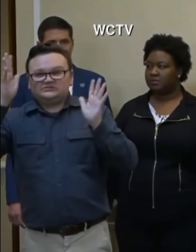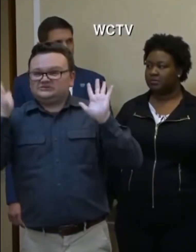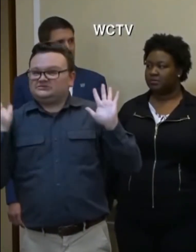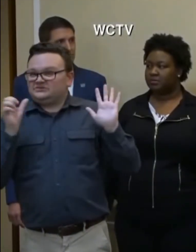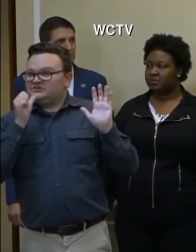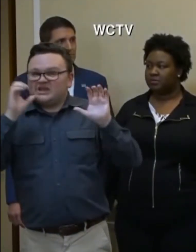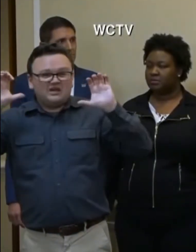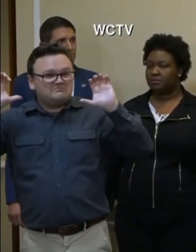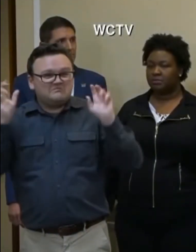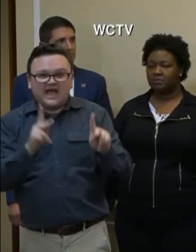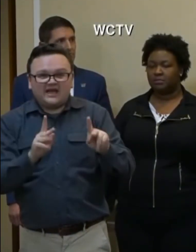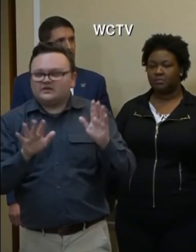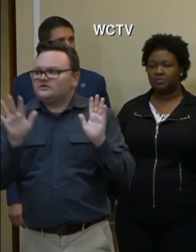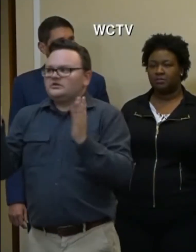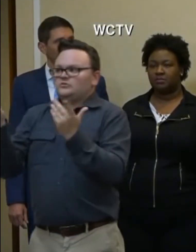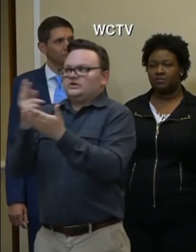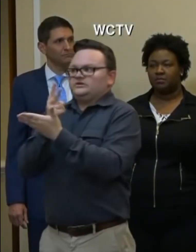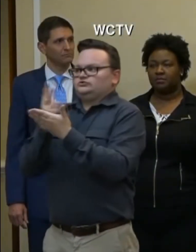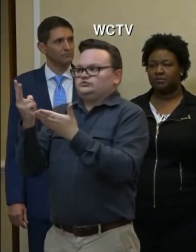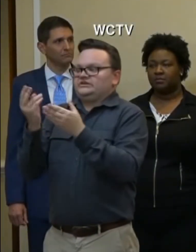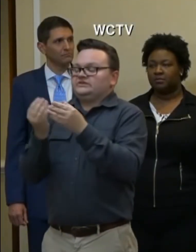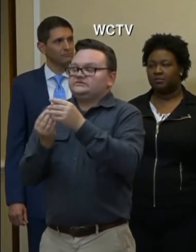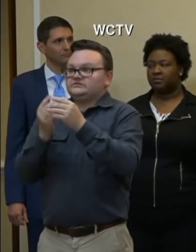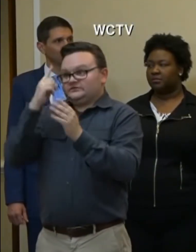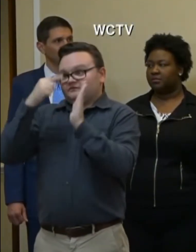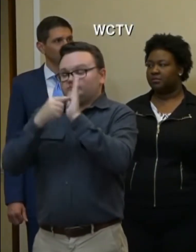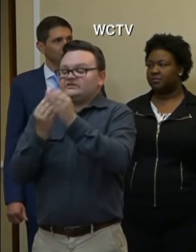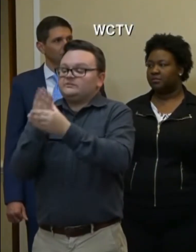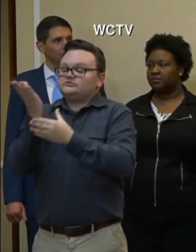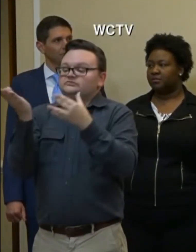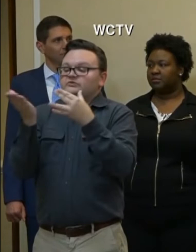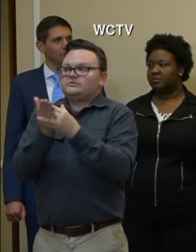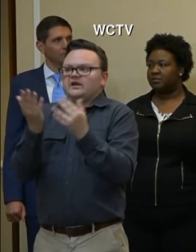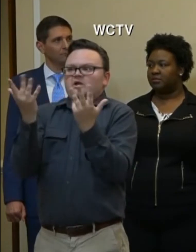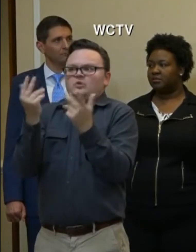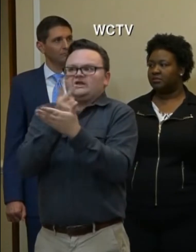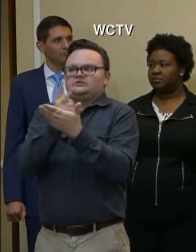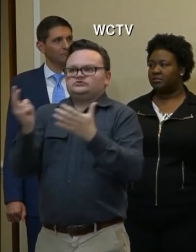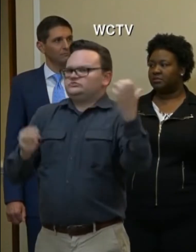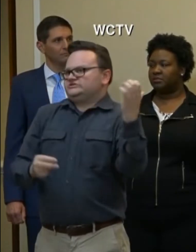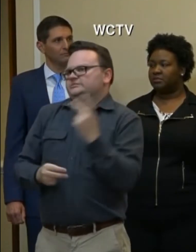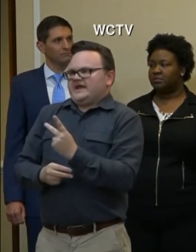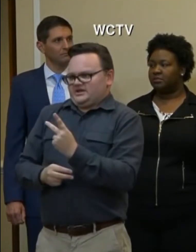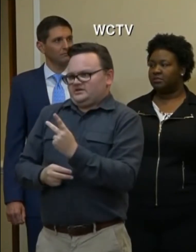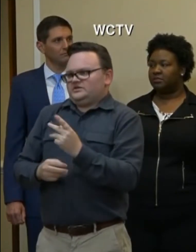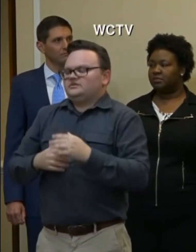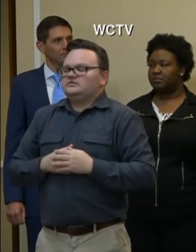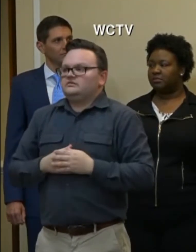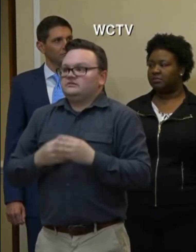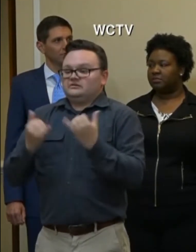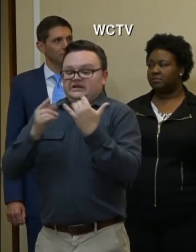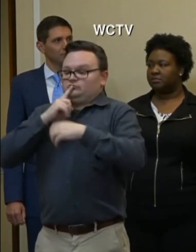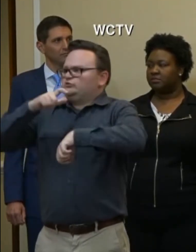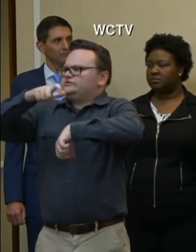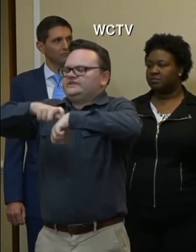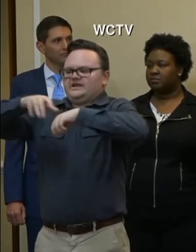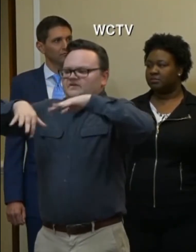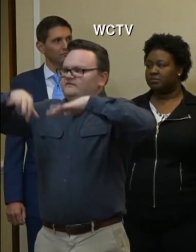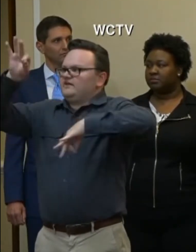coming back from Spring Break you know we're told to take two take two weeks and and there this is real-time dynamic situation they're gonna constantly